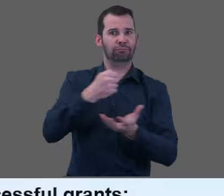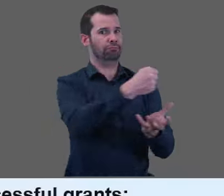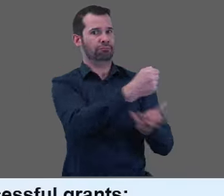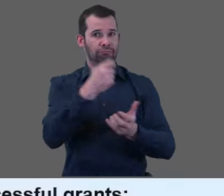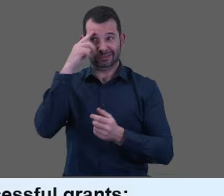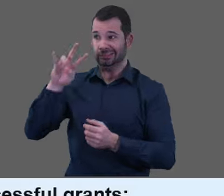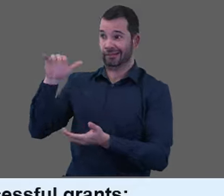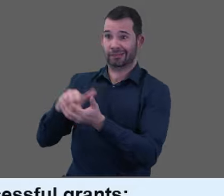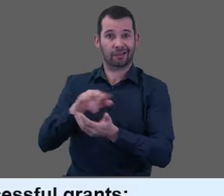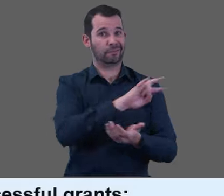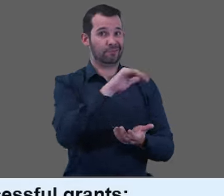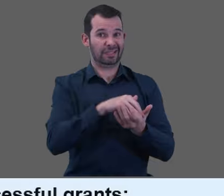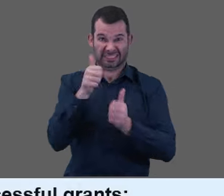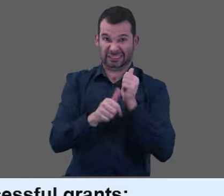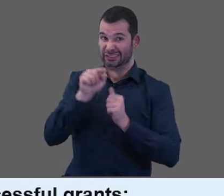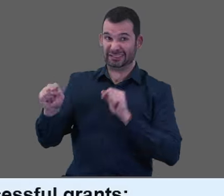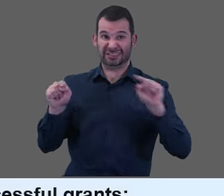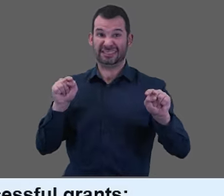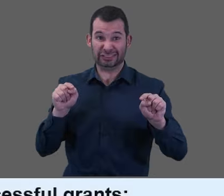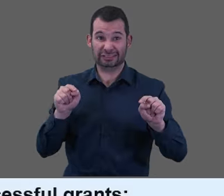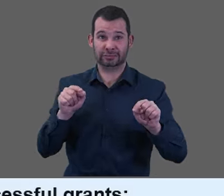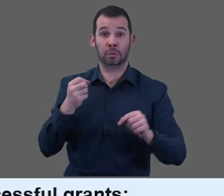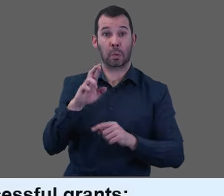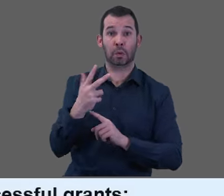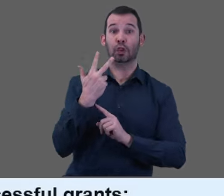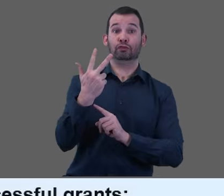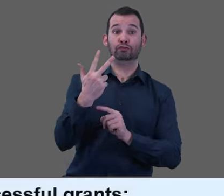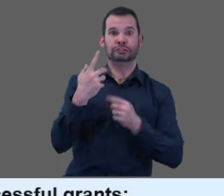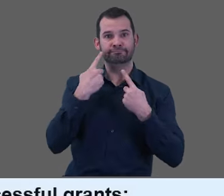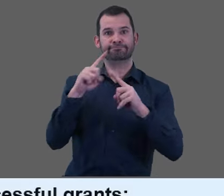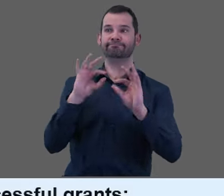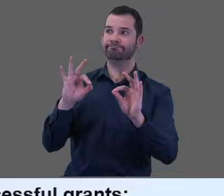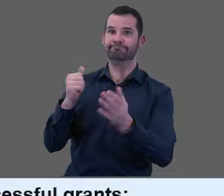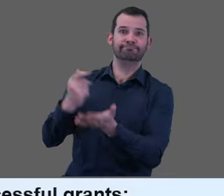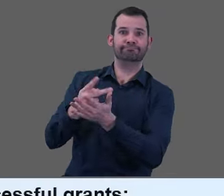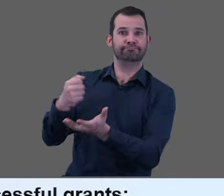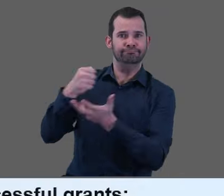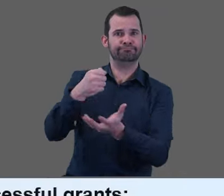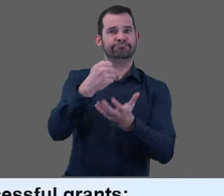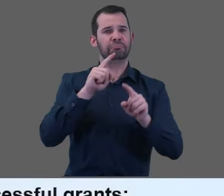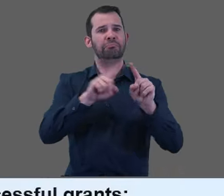for $75,000 each, or three successful grants of various